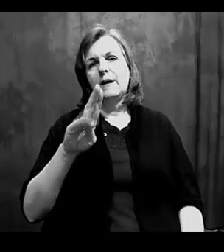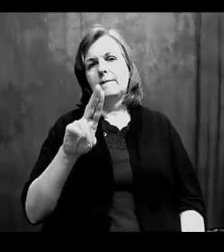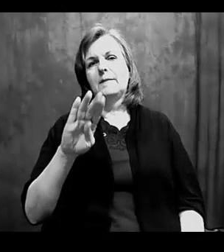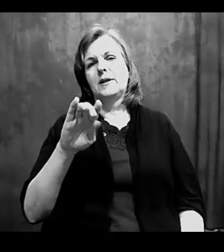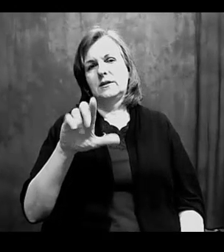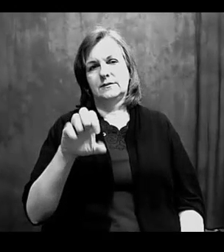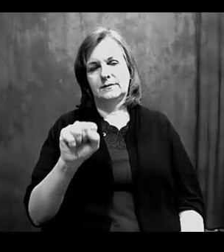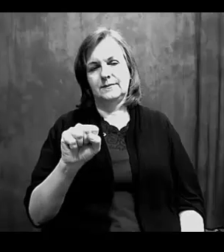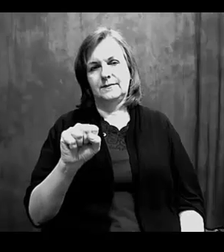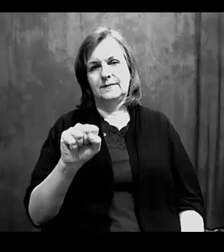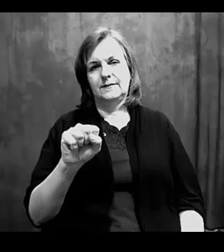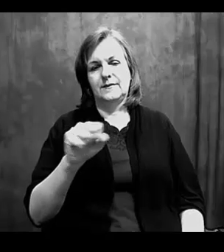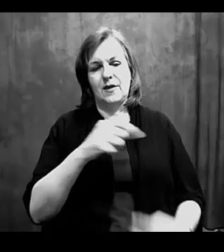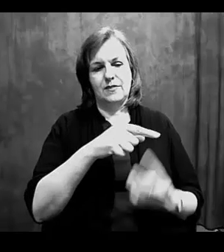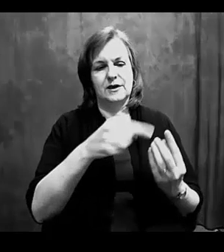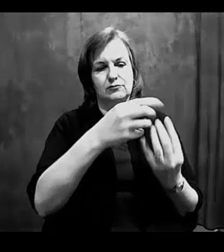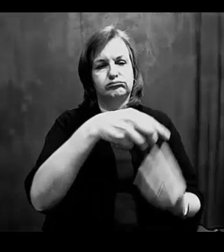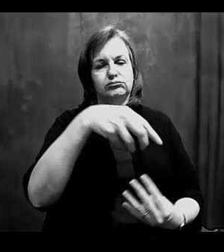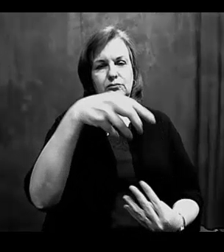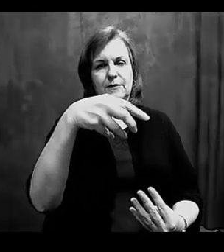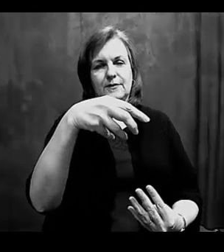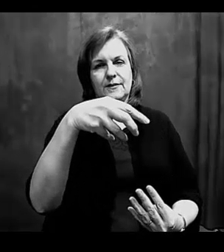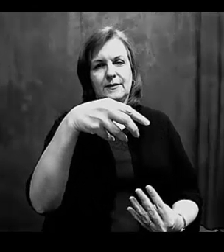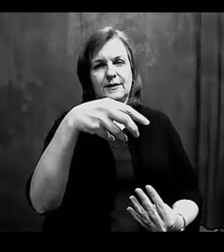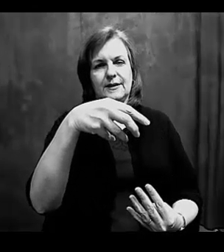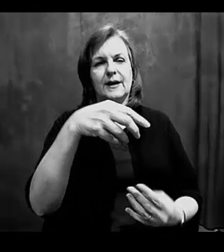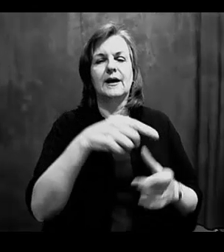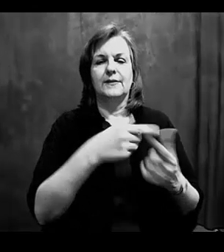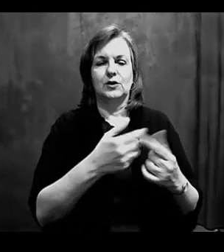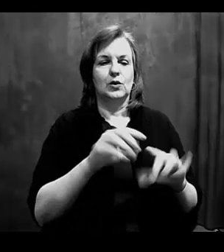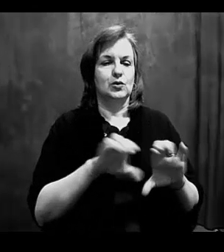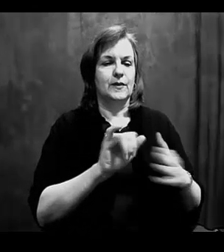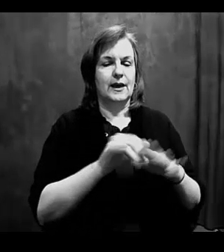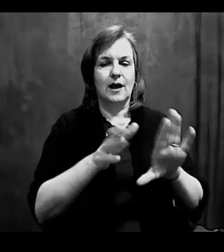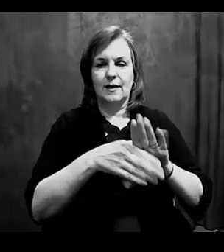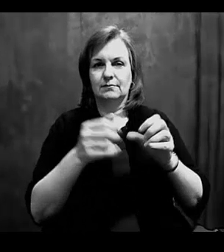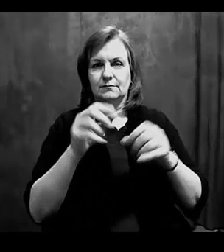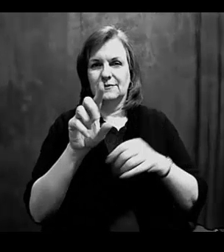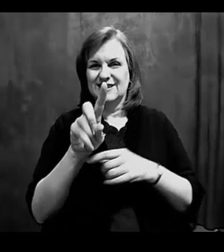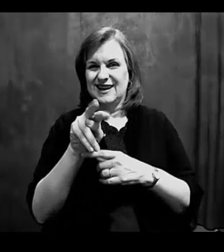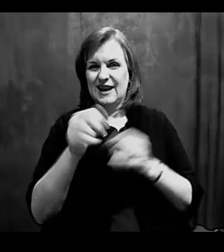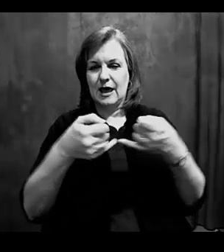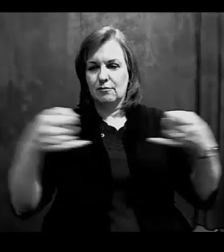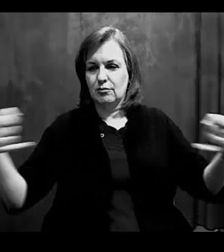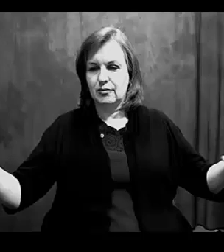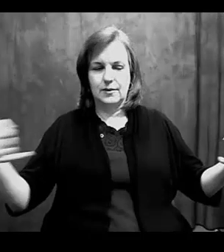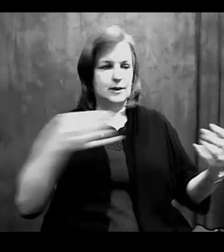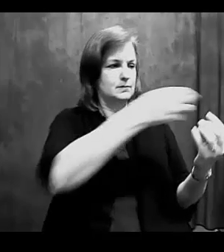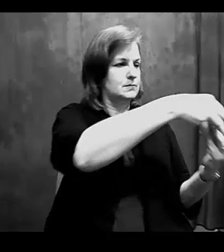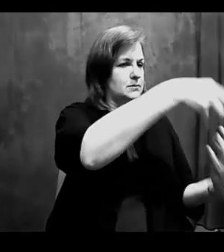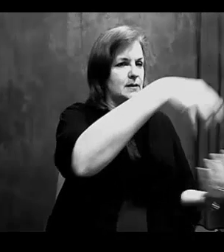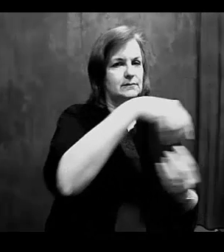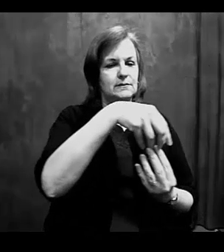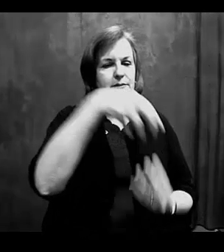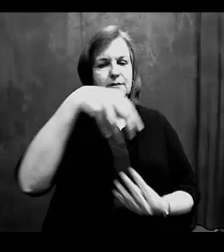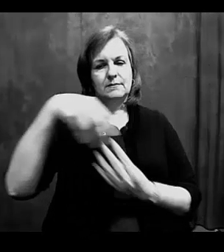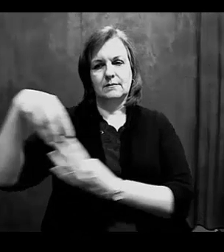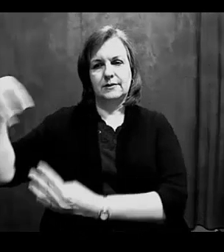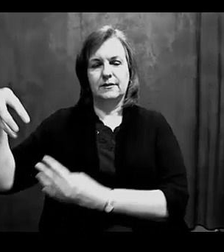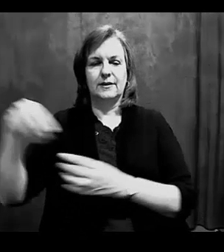So the replication bubbles are going to allow us to start replication in multiple places along the DNA at the same time